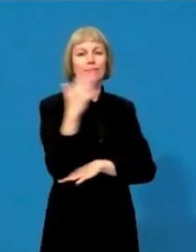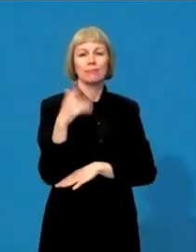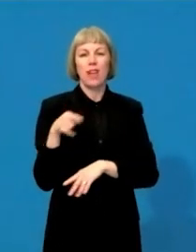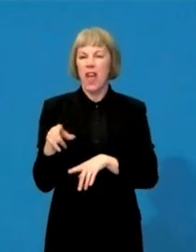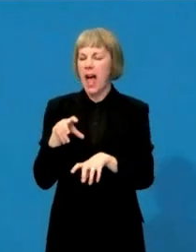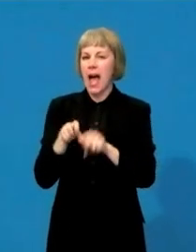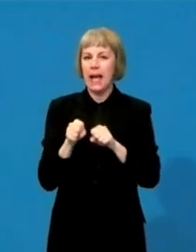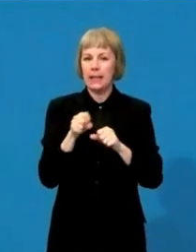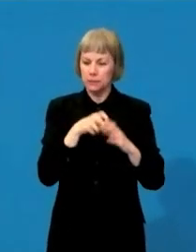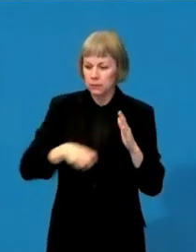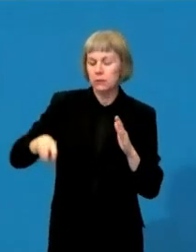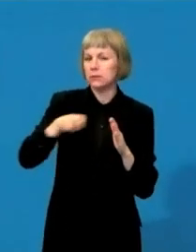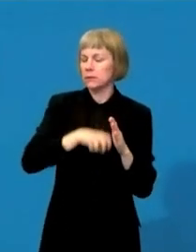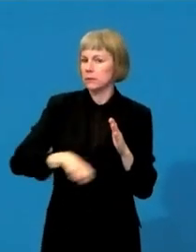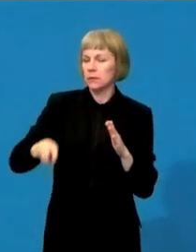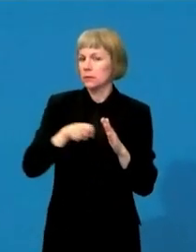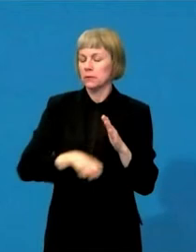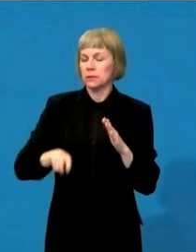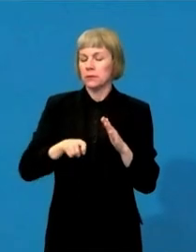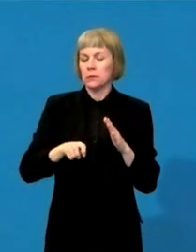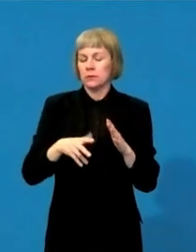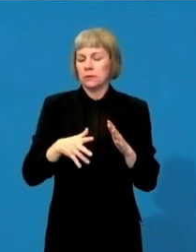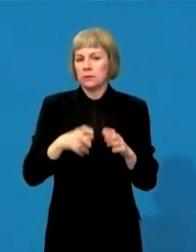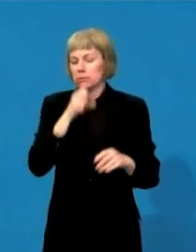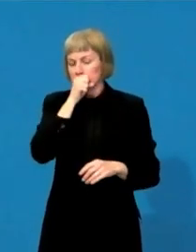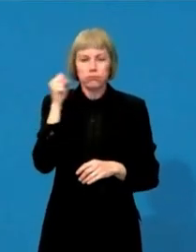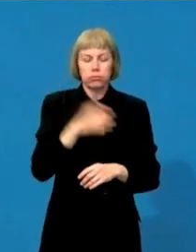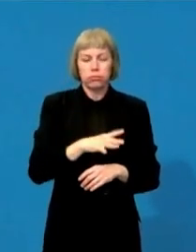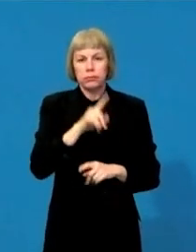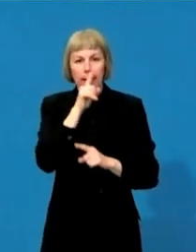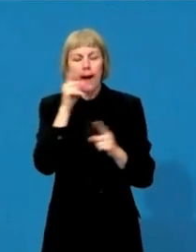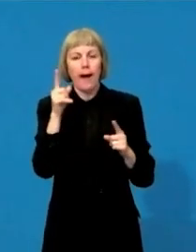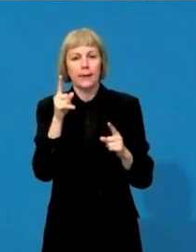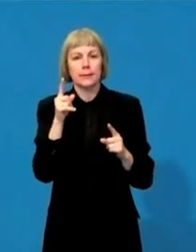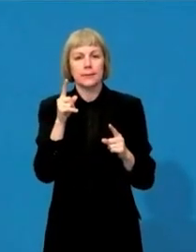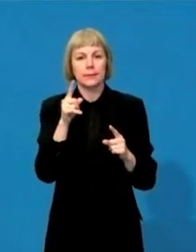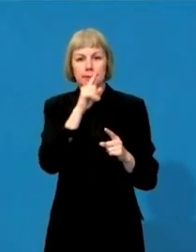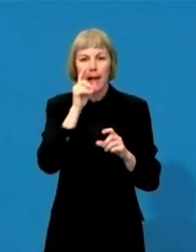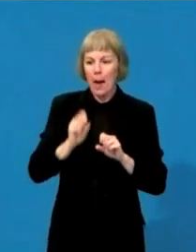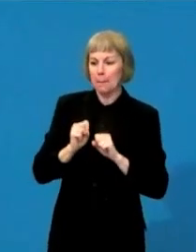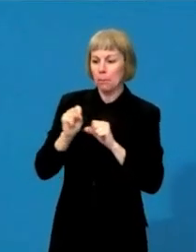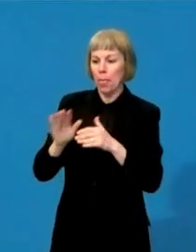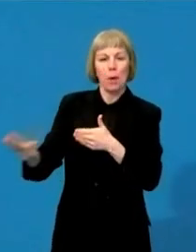They - yeah, we couldn't - we could never, ever close them up inside.